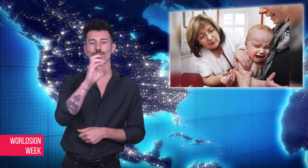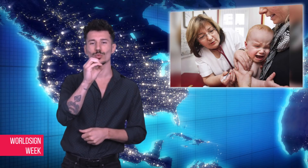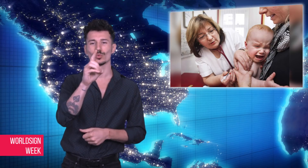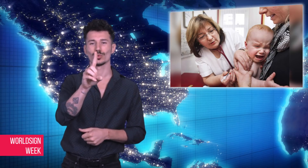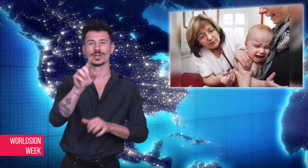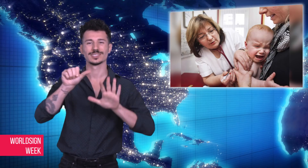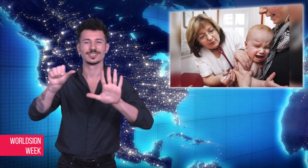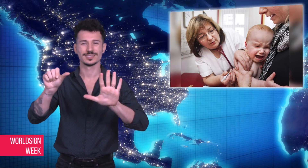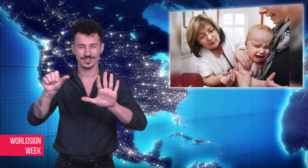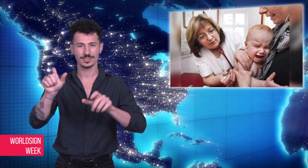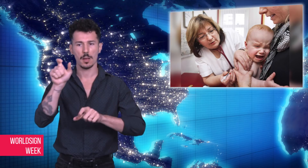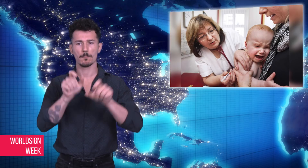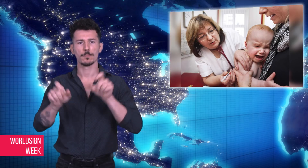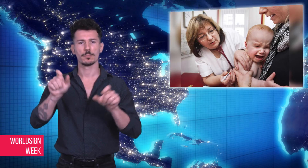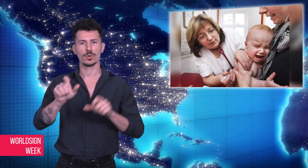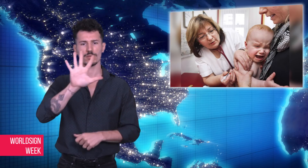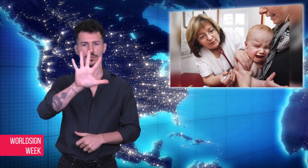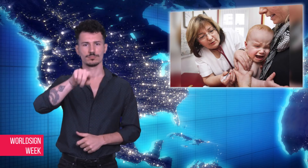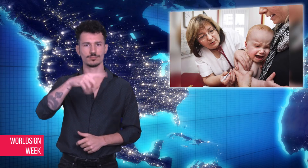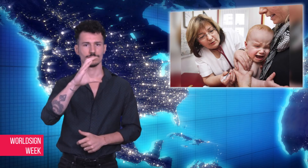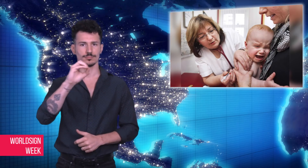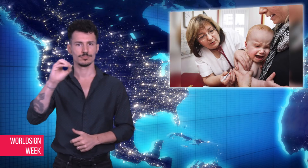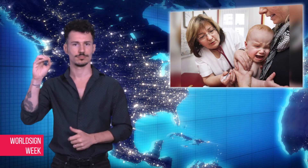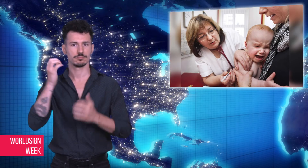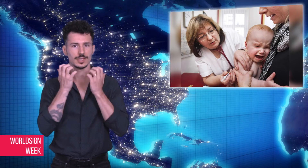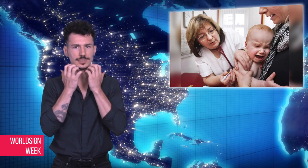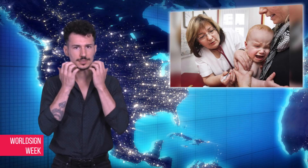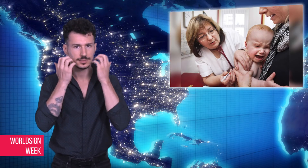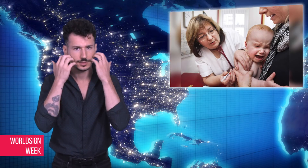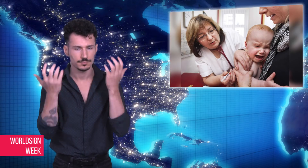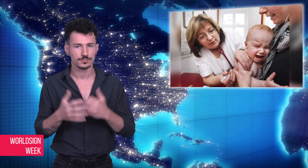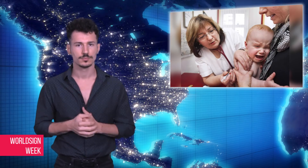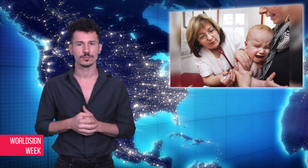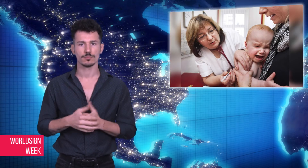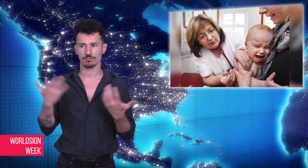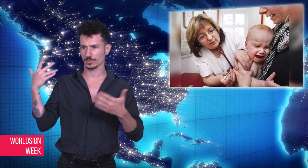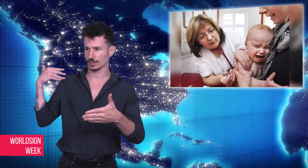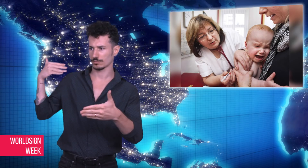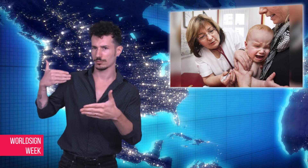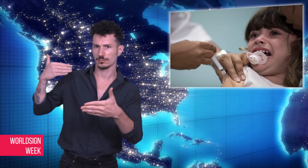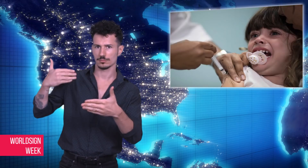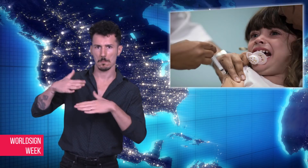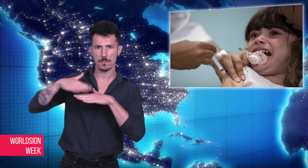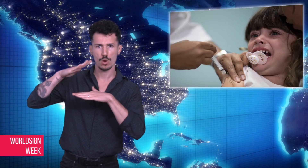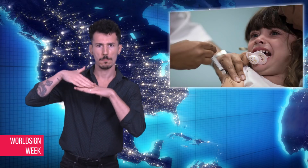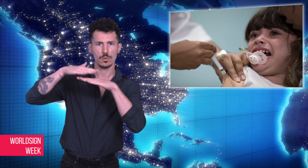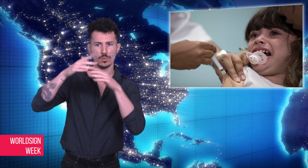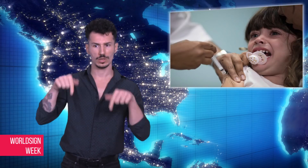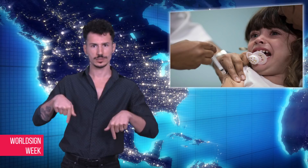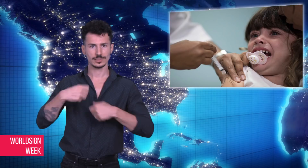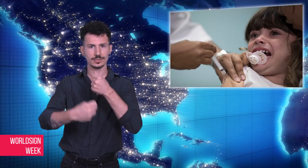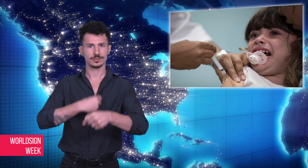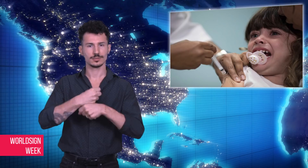2016. The current outbreak in the continent was caused by skepticism